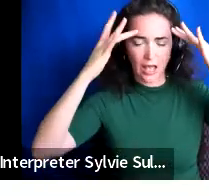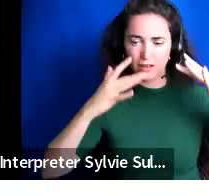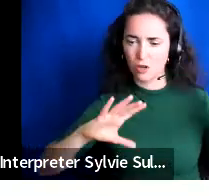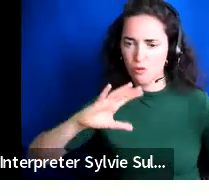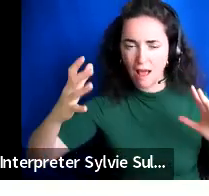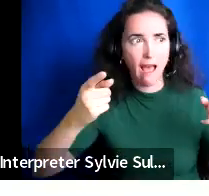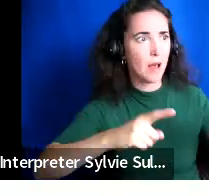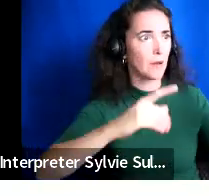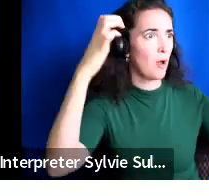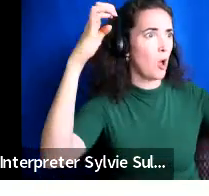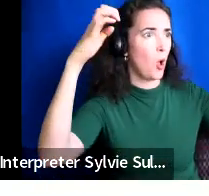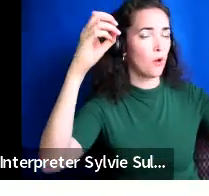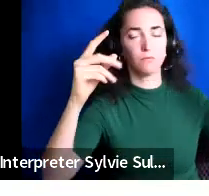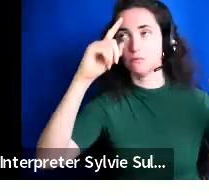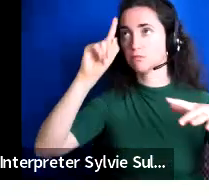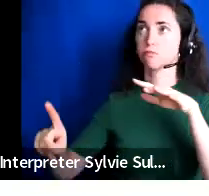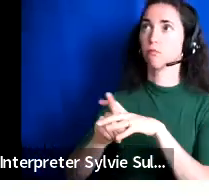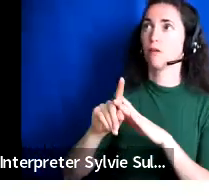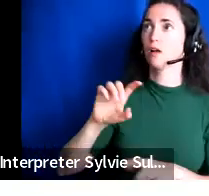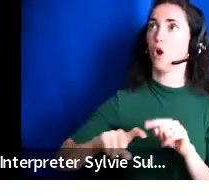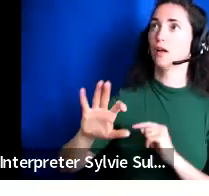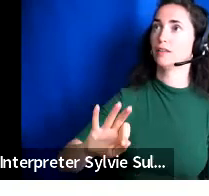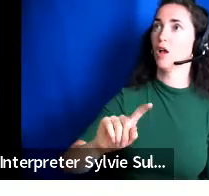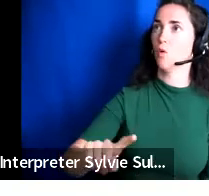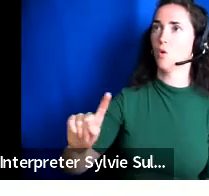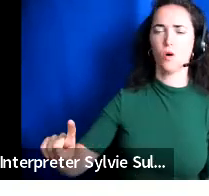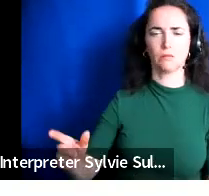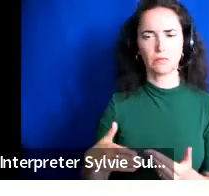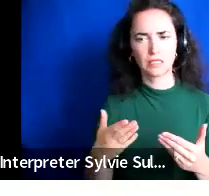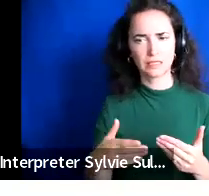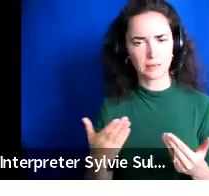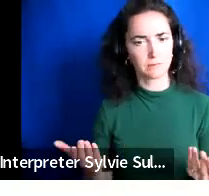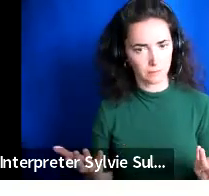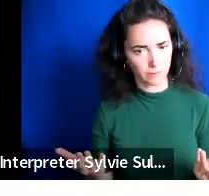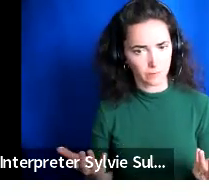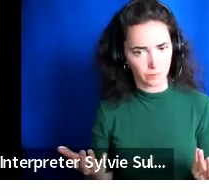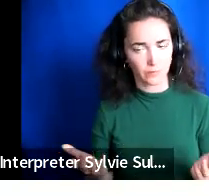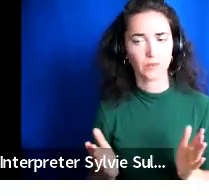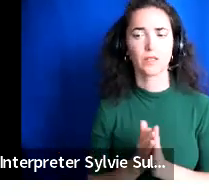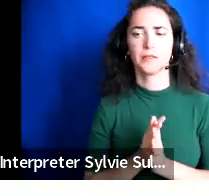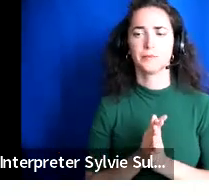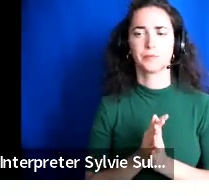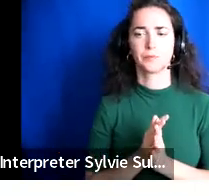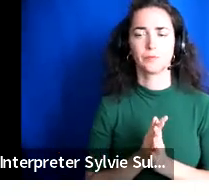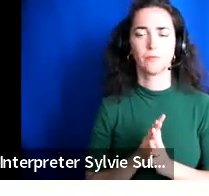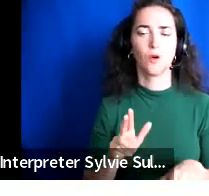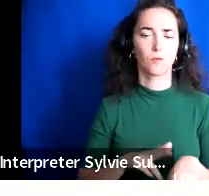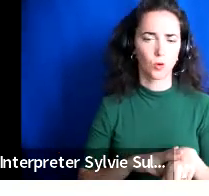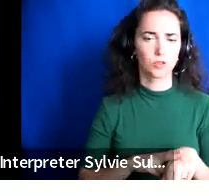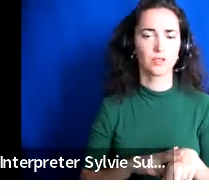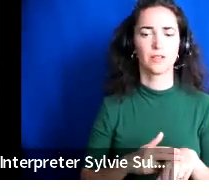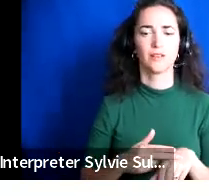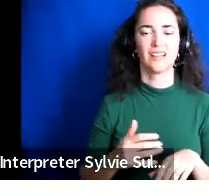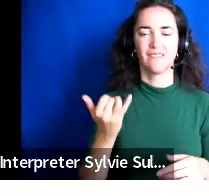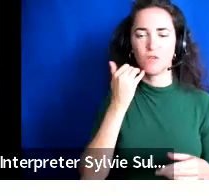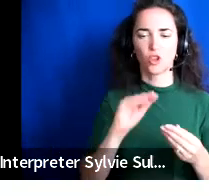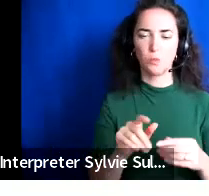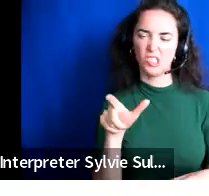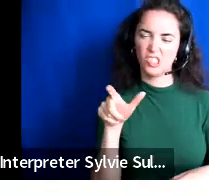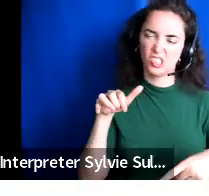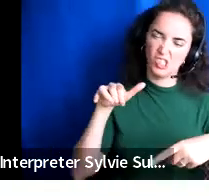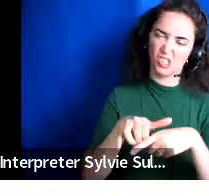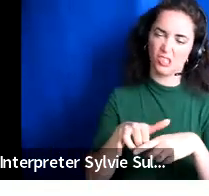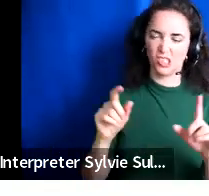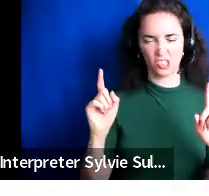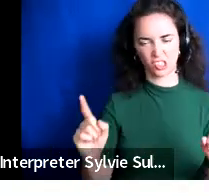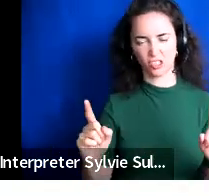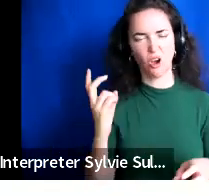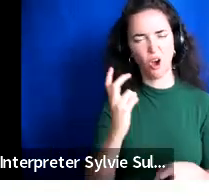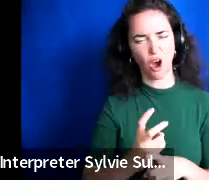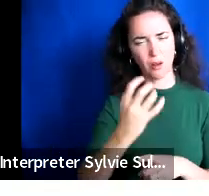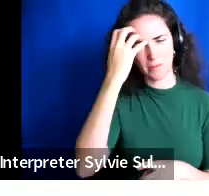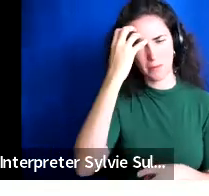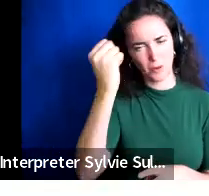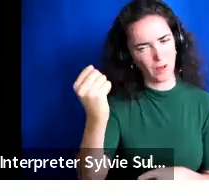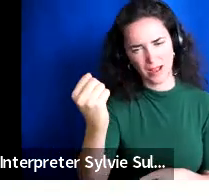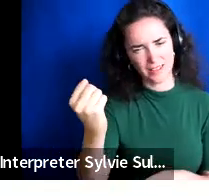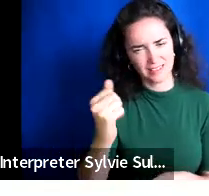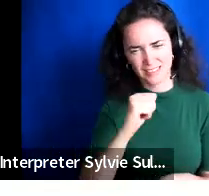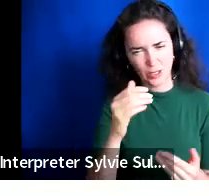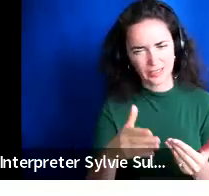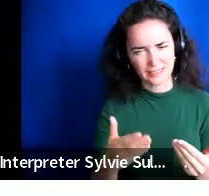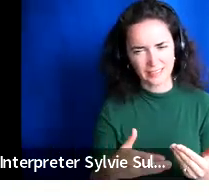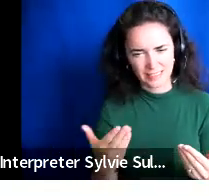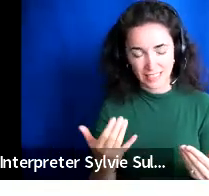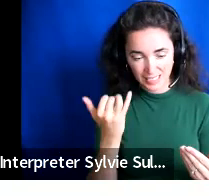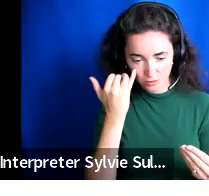Everybody remembers call 901 and so there's a There's the concern that of course remembering a 10 digit number for the national suicide prevention hotline is not as easy to remember when you're in the middle of